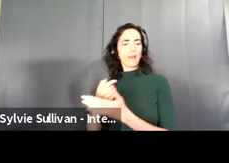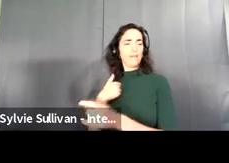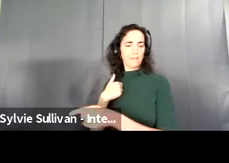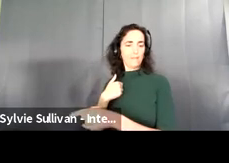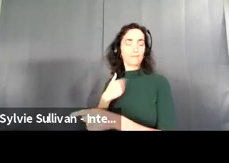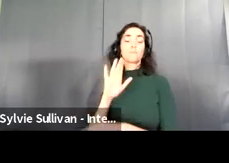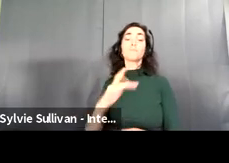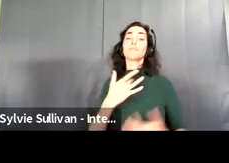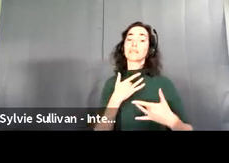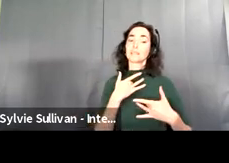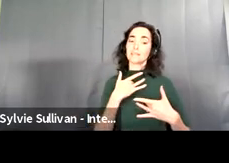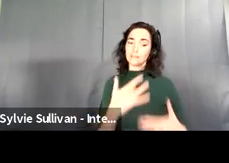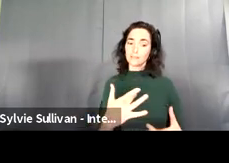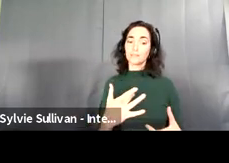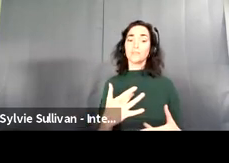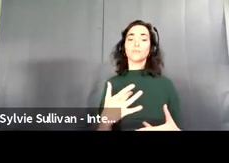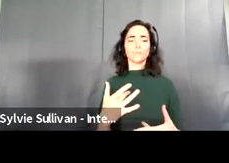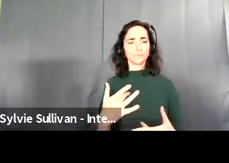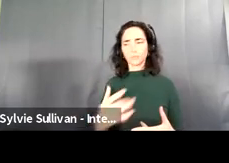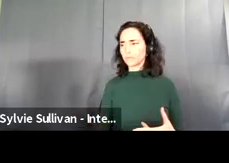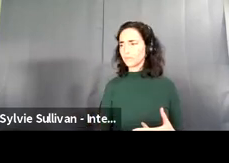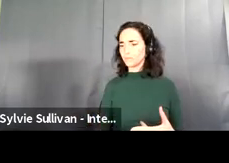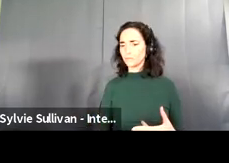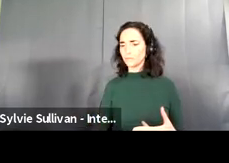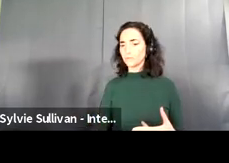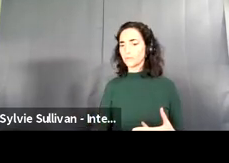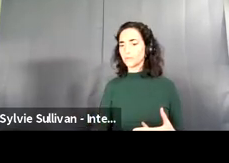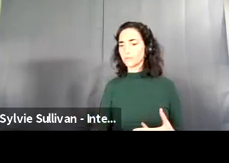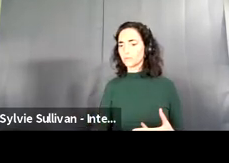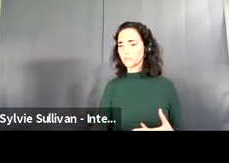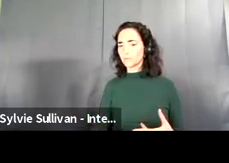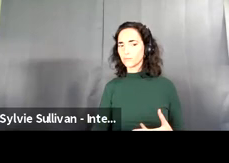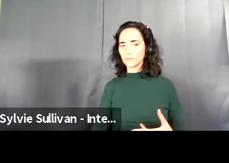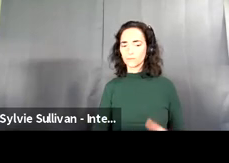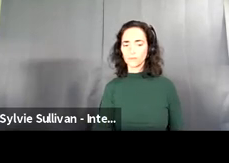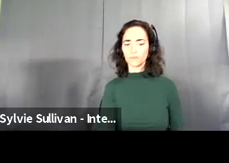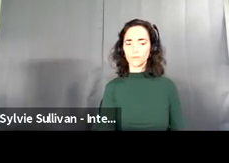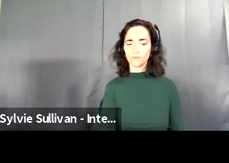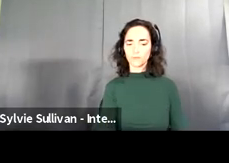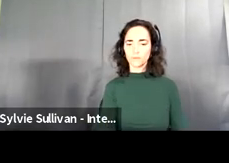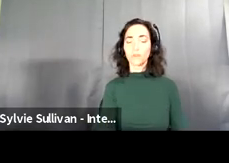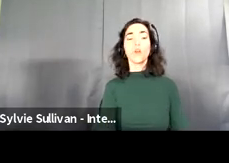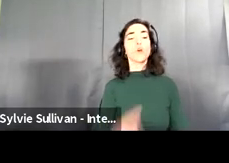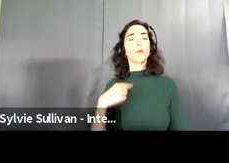We typically try to have it outside space, but because of where the facility is located.